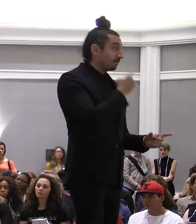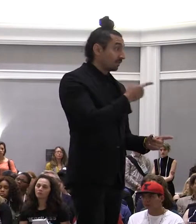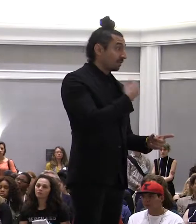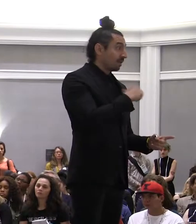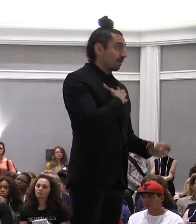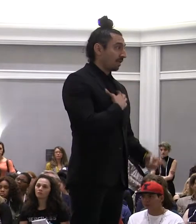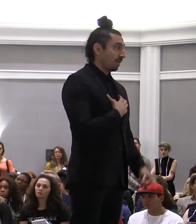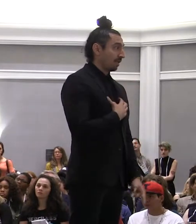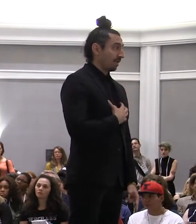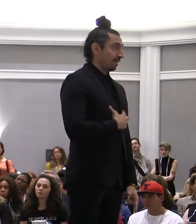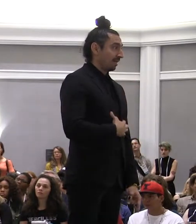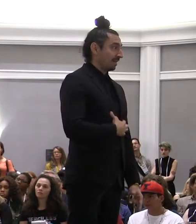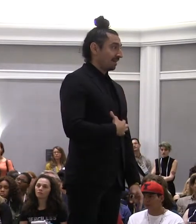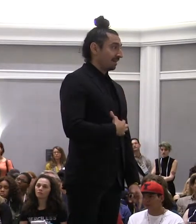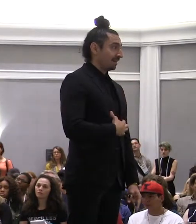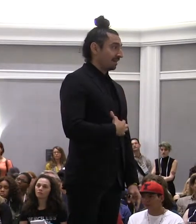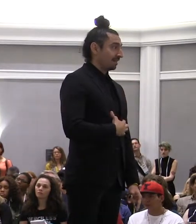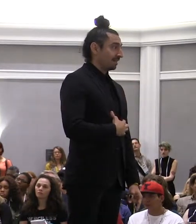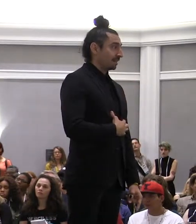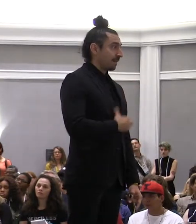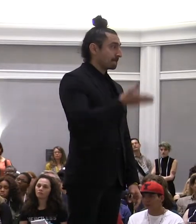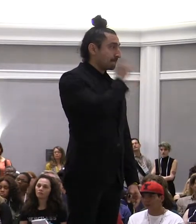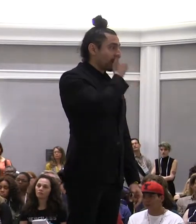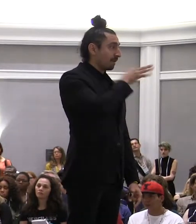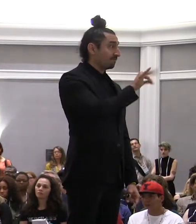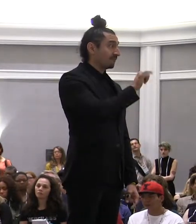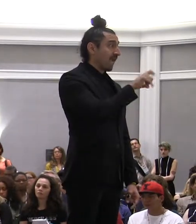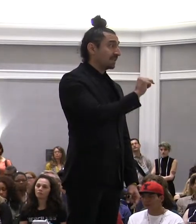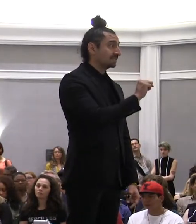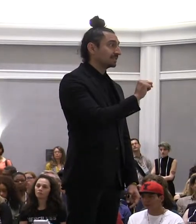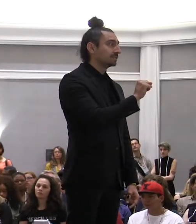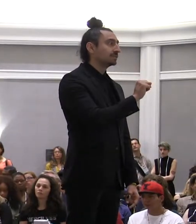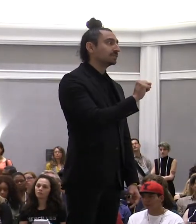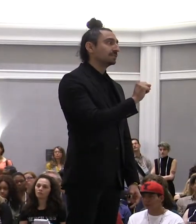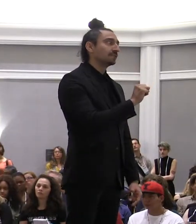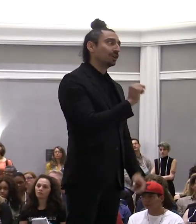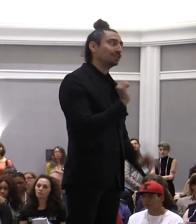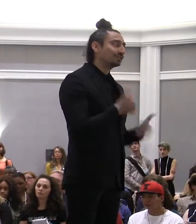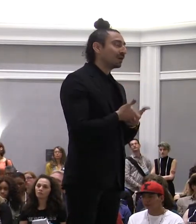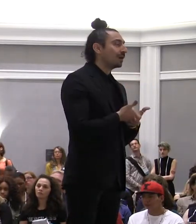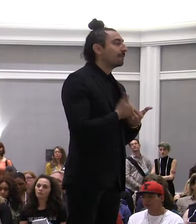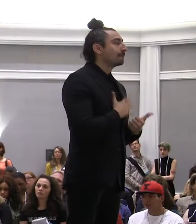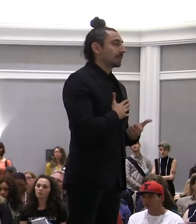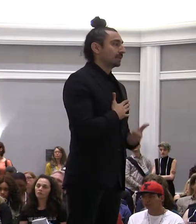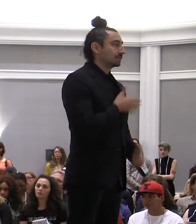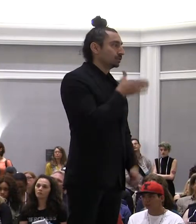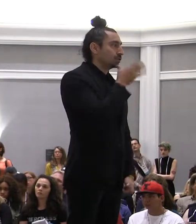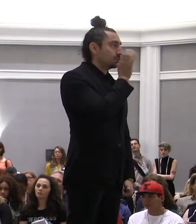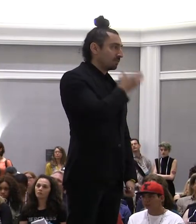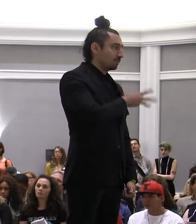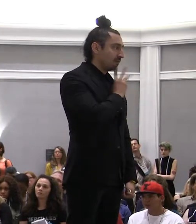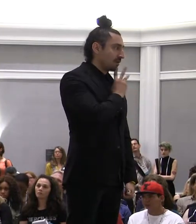I know it's hard and please please please remember to hydrate nourish, and take care of yourself when you're breaking into your fast.